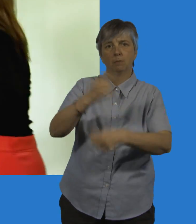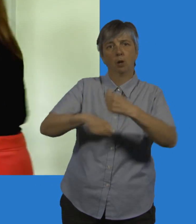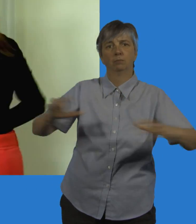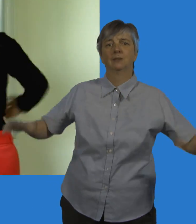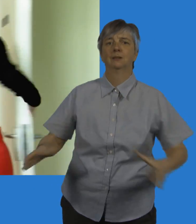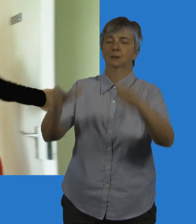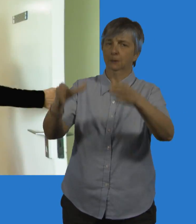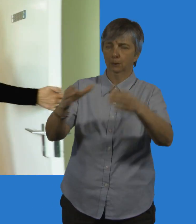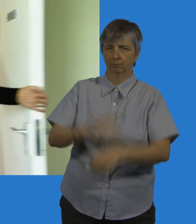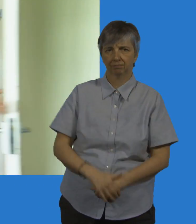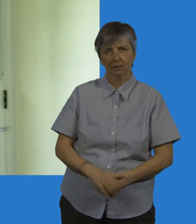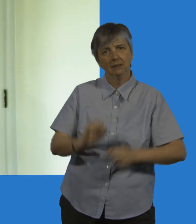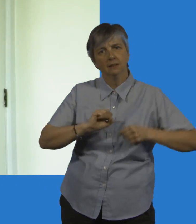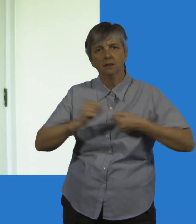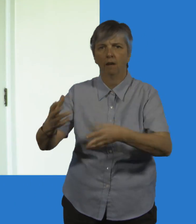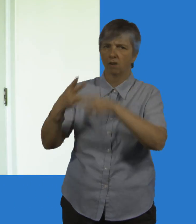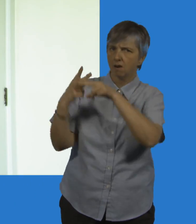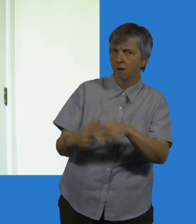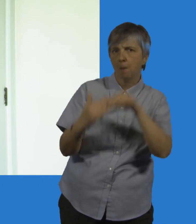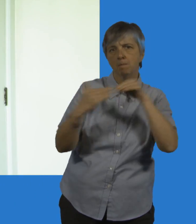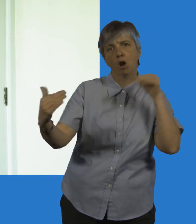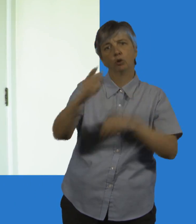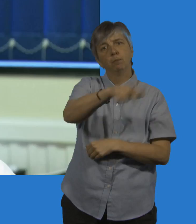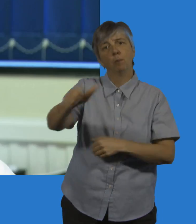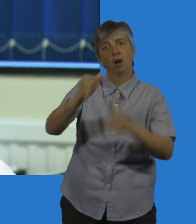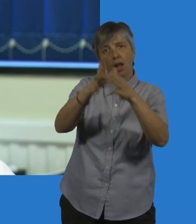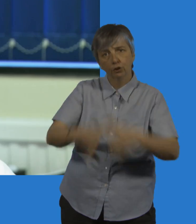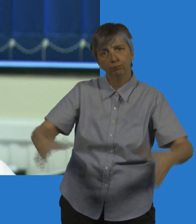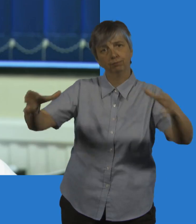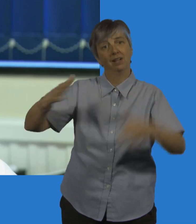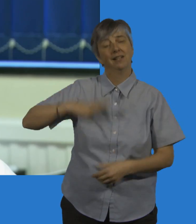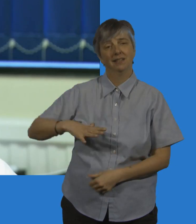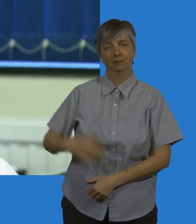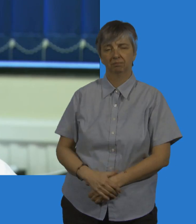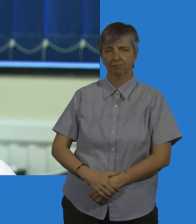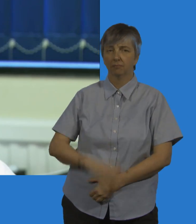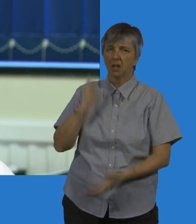and really work as a team to deliver the needs of that population. It’s very satisfying